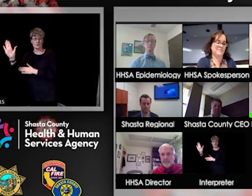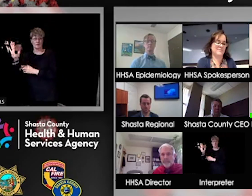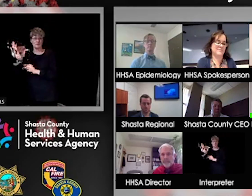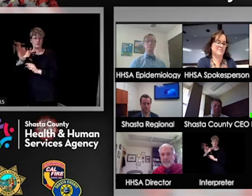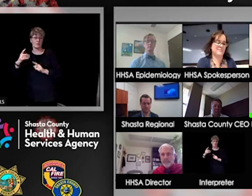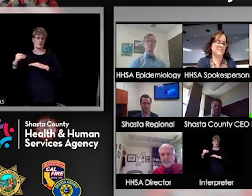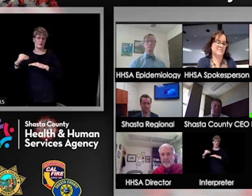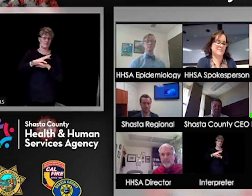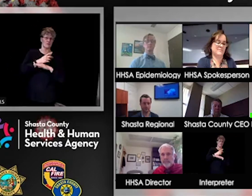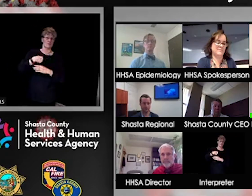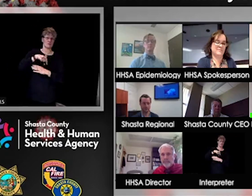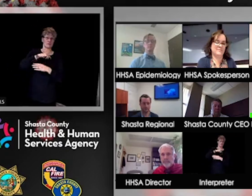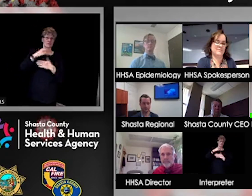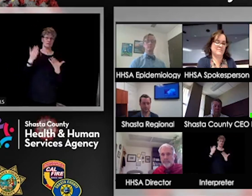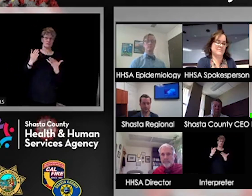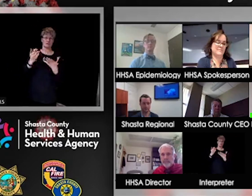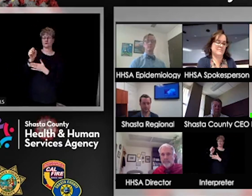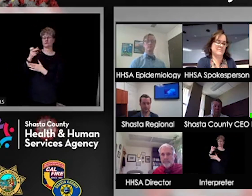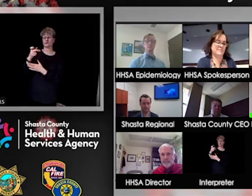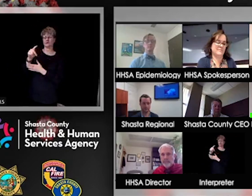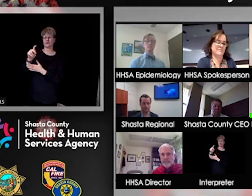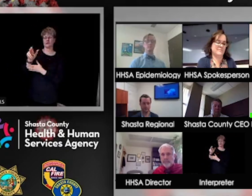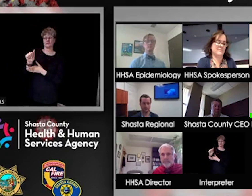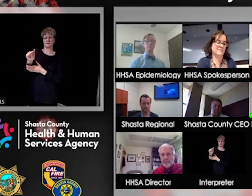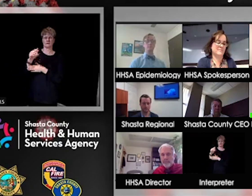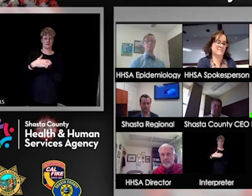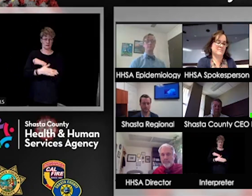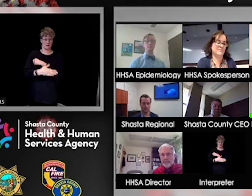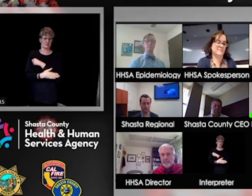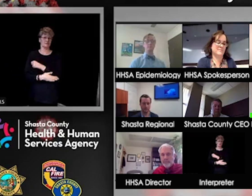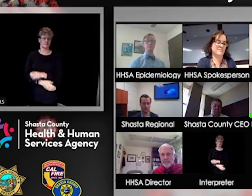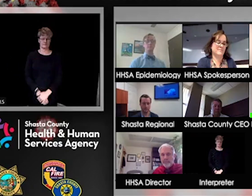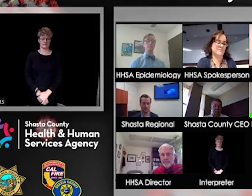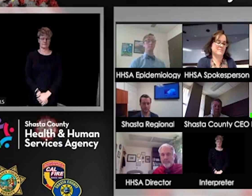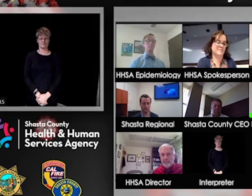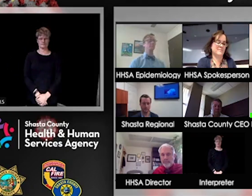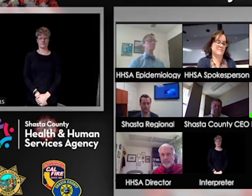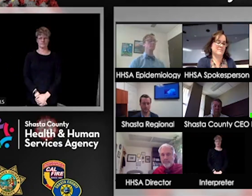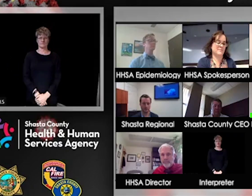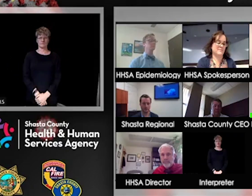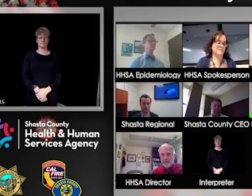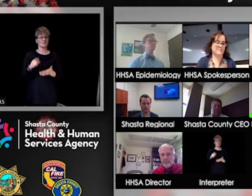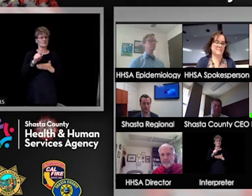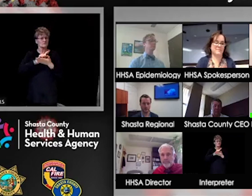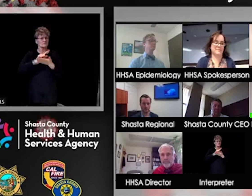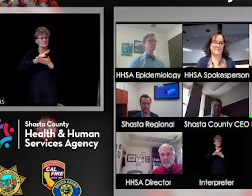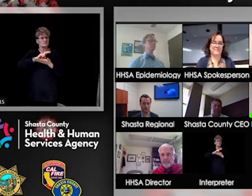I envision. For the coming weeks, we need to monitor the case counts to ensure the numbers